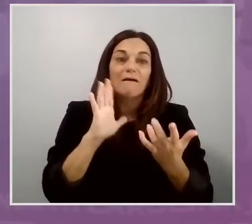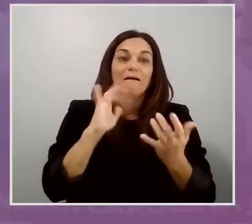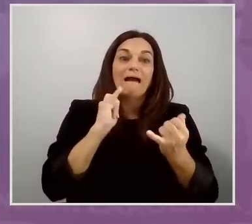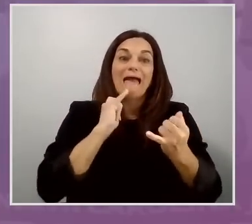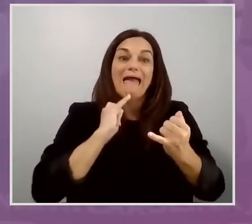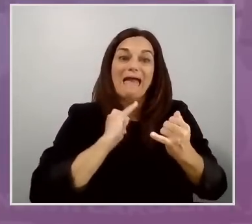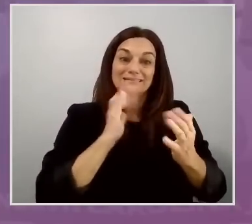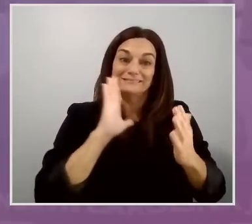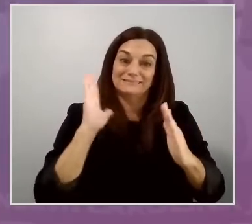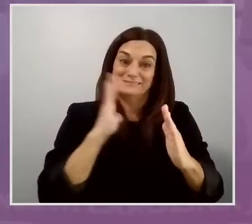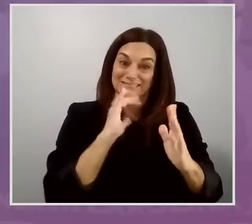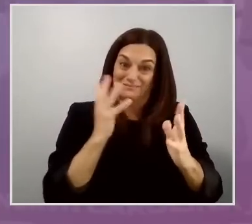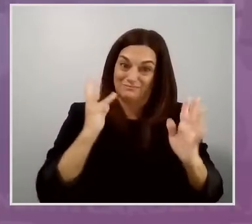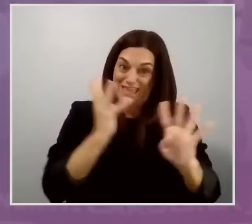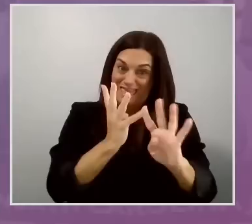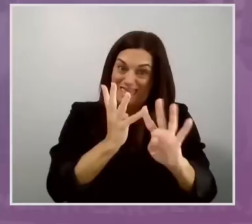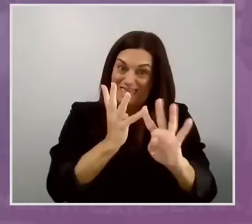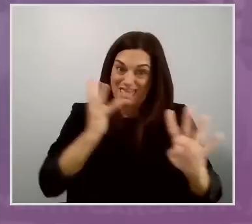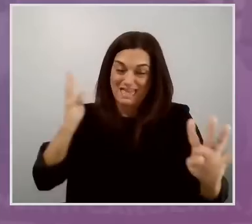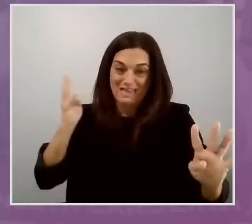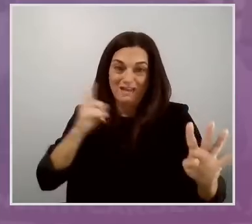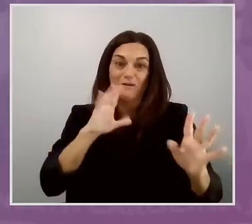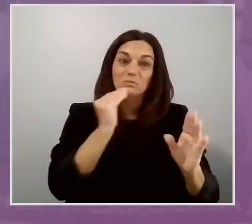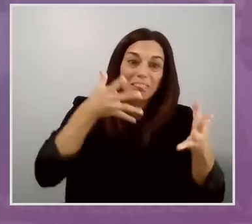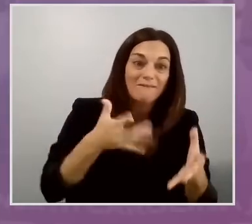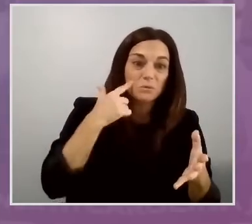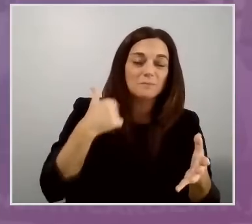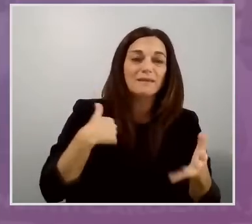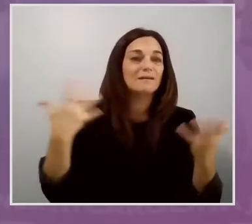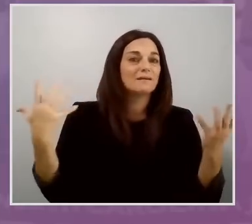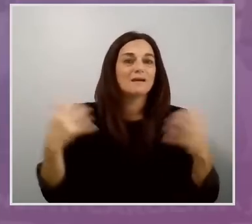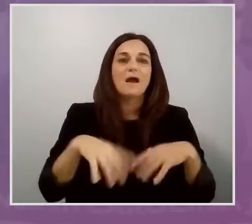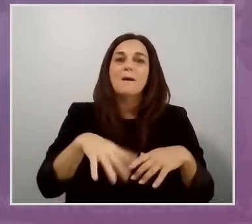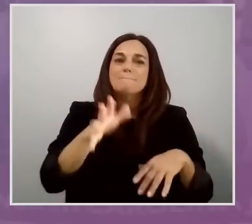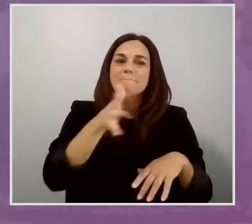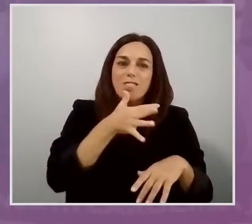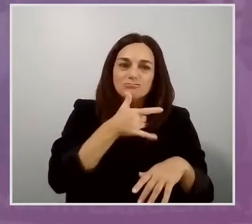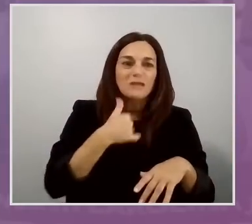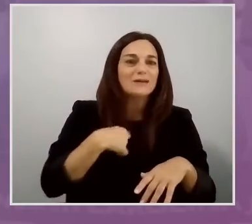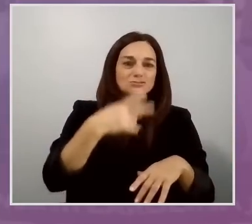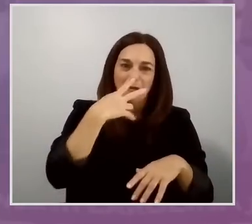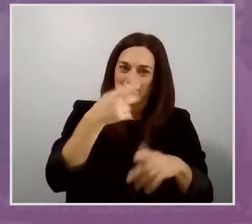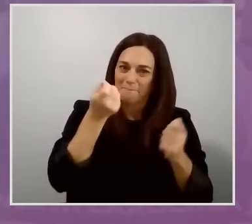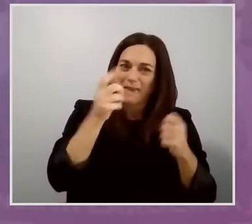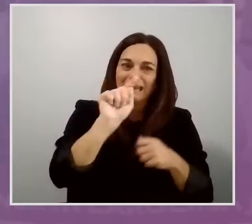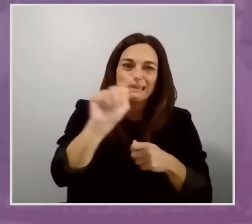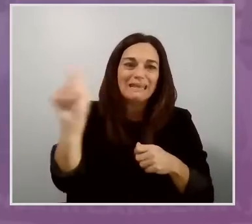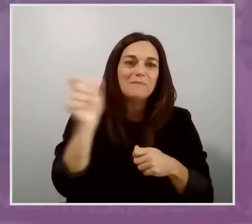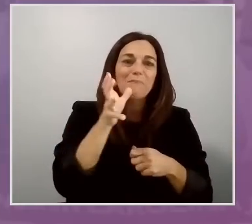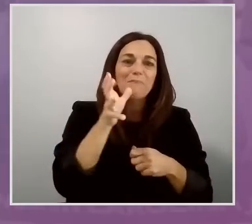PEOPLE ARE IN FOOD LINES HOPING AND PRAYING BY THE TIME THEY GET TO THE END OF THE FOOD LINE THERE WILL BE FOOD